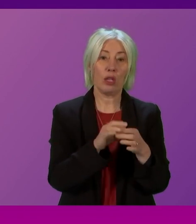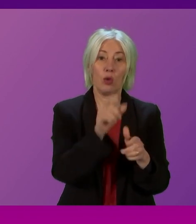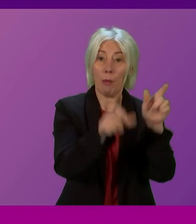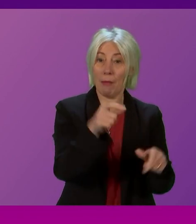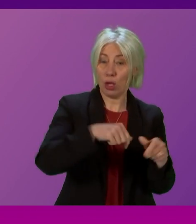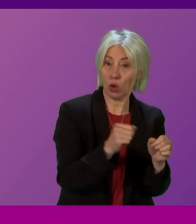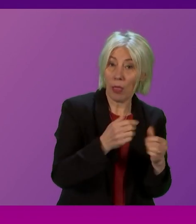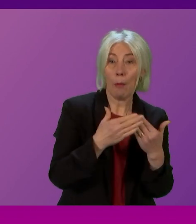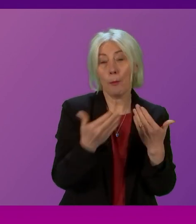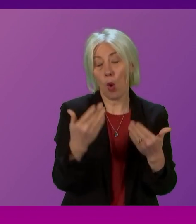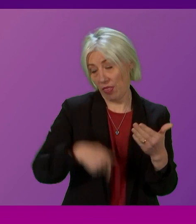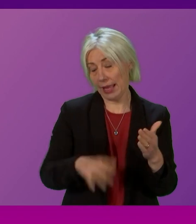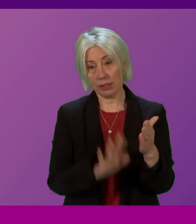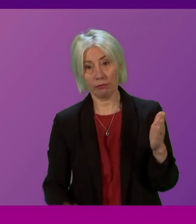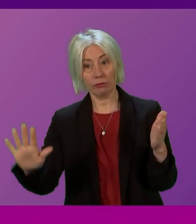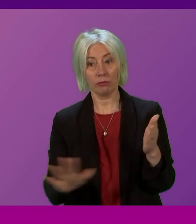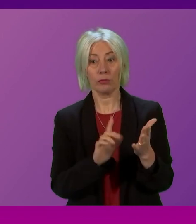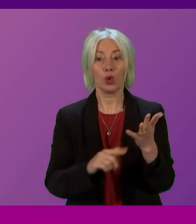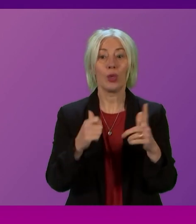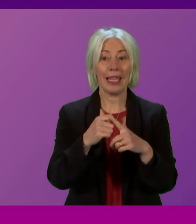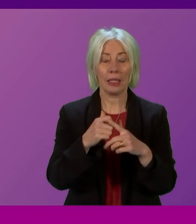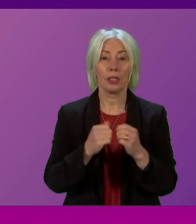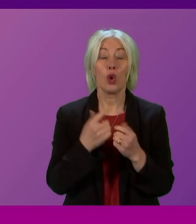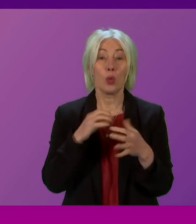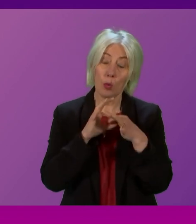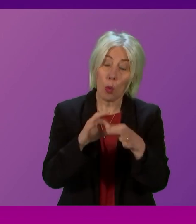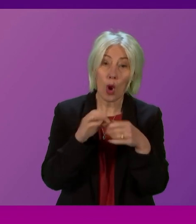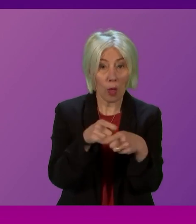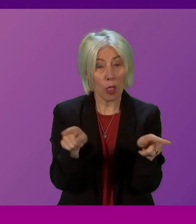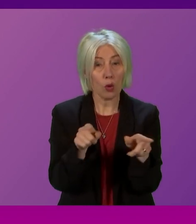We will continue to work with front-line healthcare professionals to deal with those challenges.